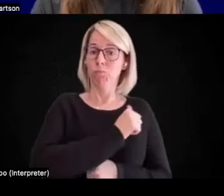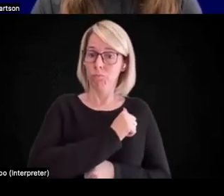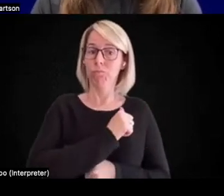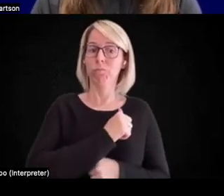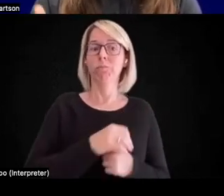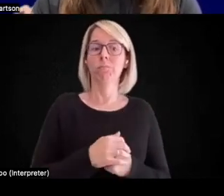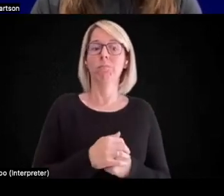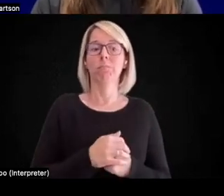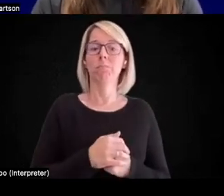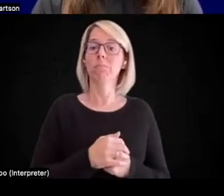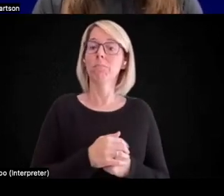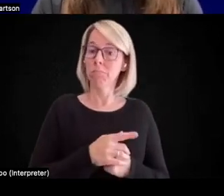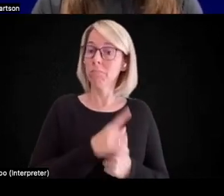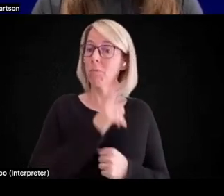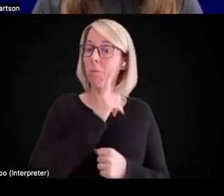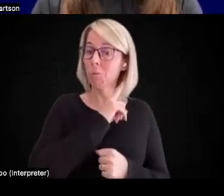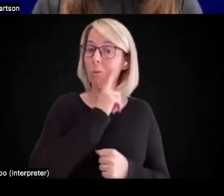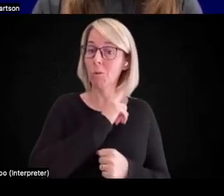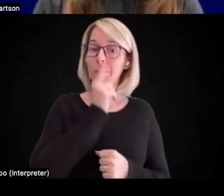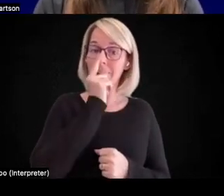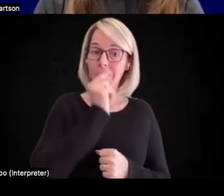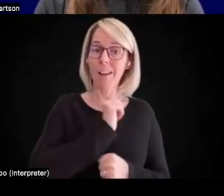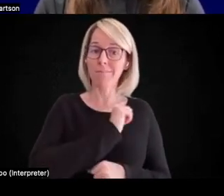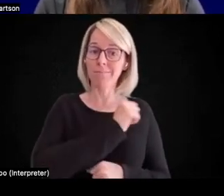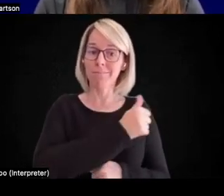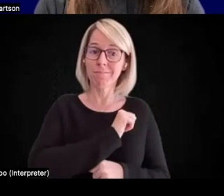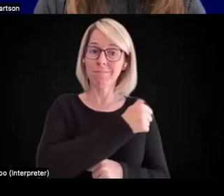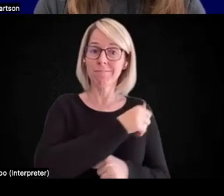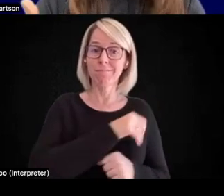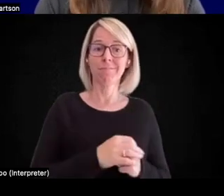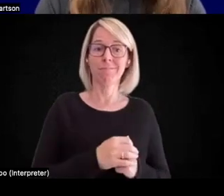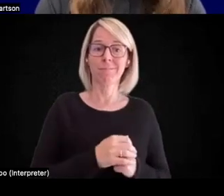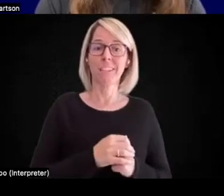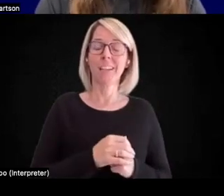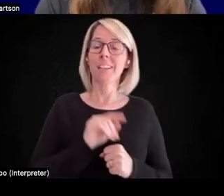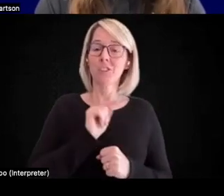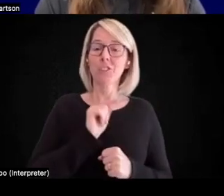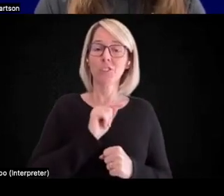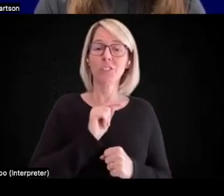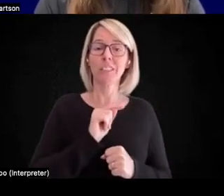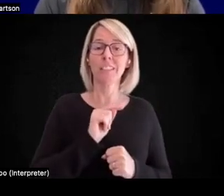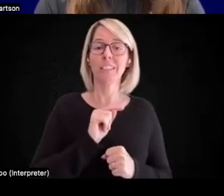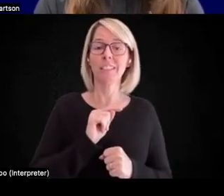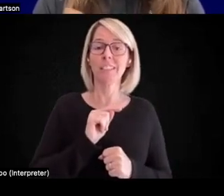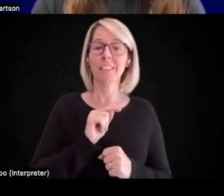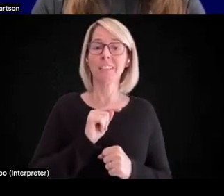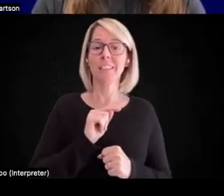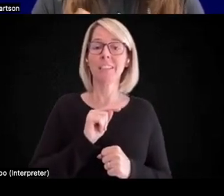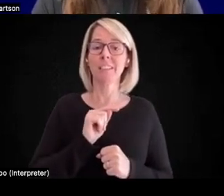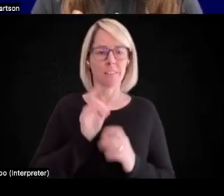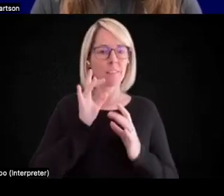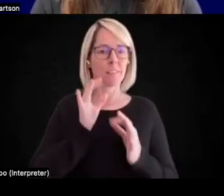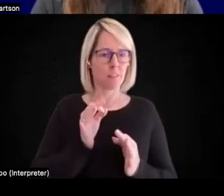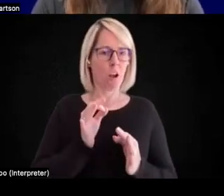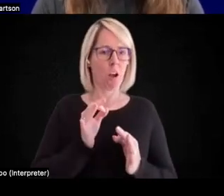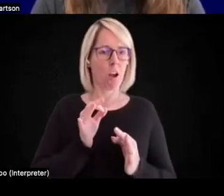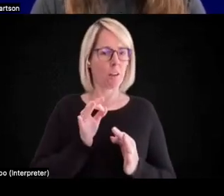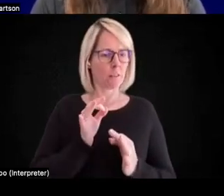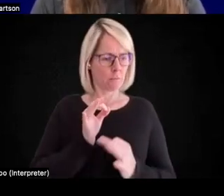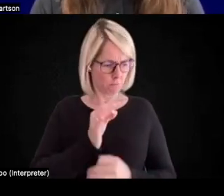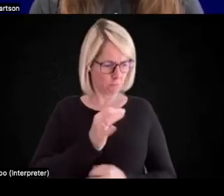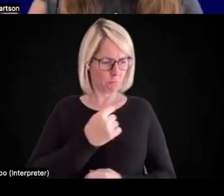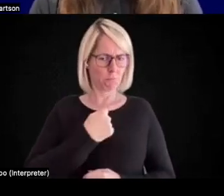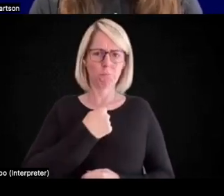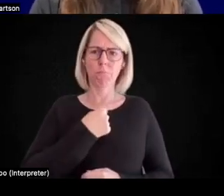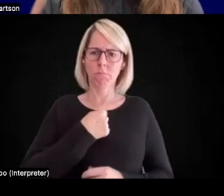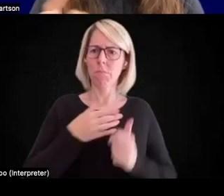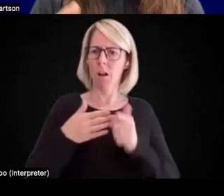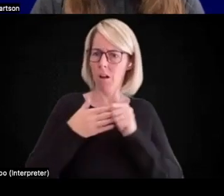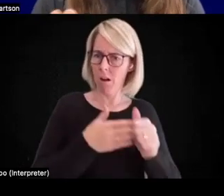She definitely leaves the room for a turn. She definitely keeps her own turn. I'm just not sure,